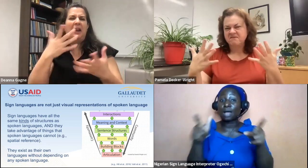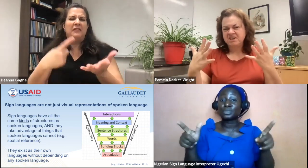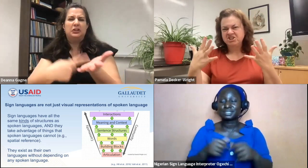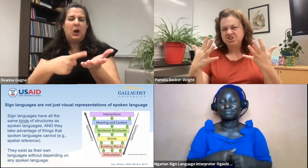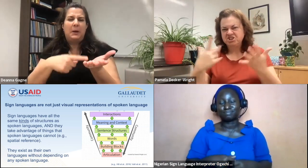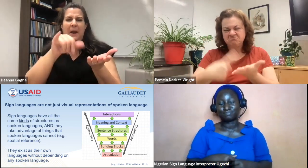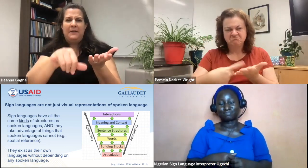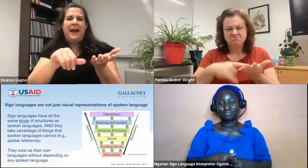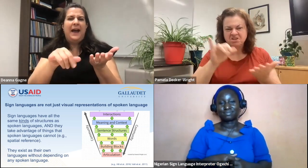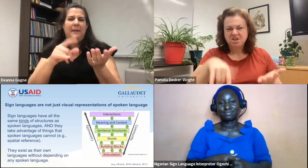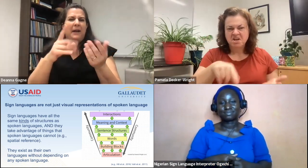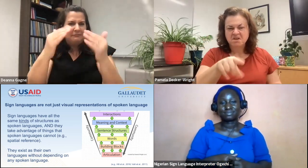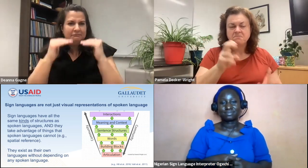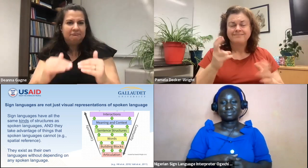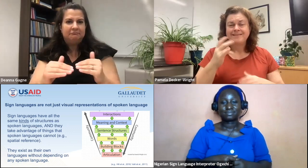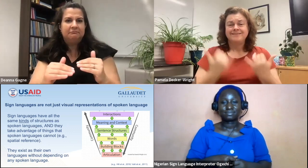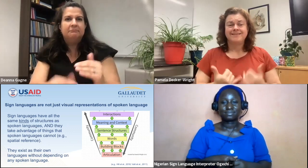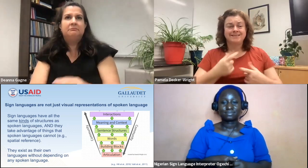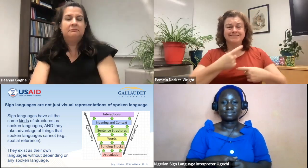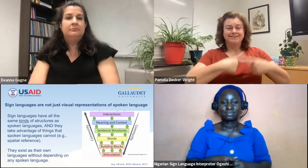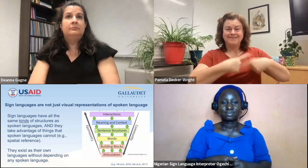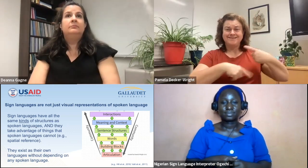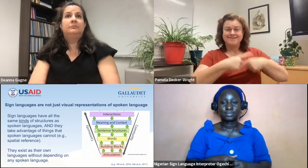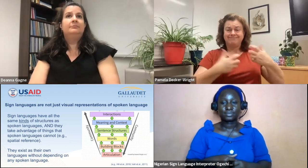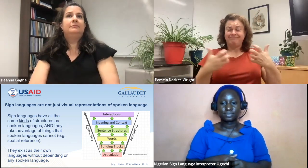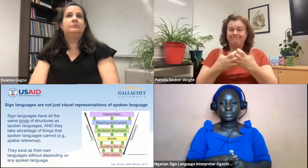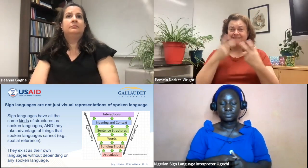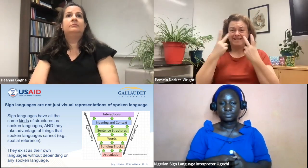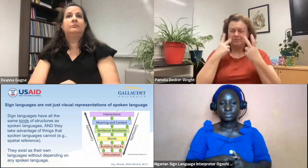we've talked about this one already. We've touched on this